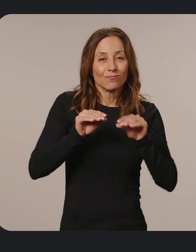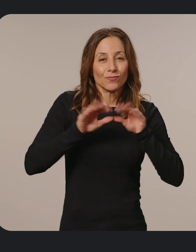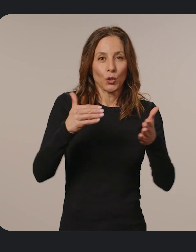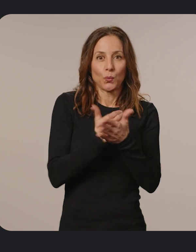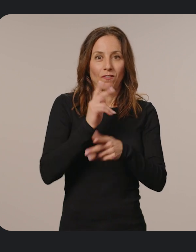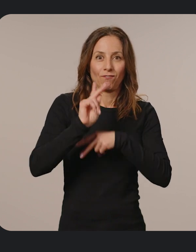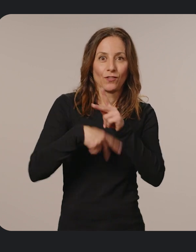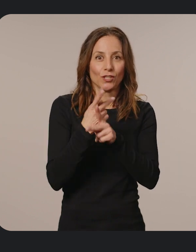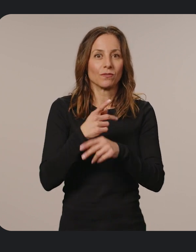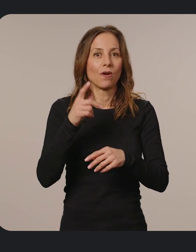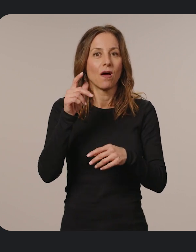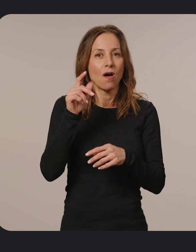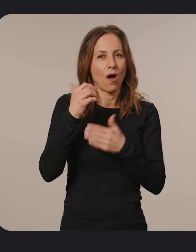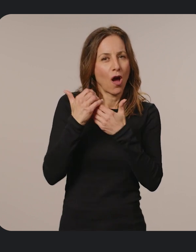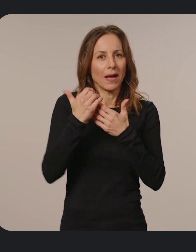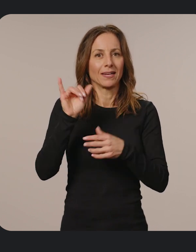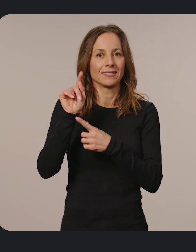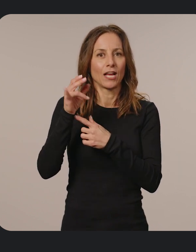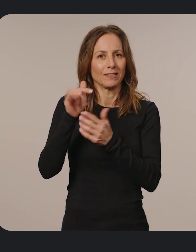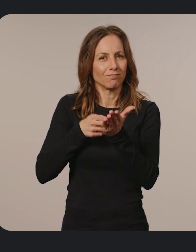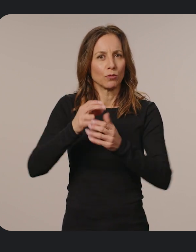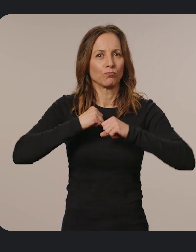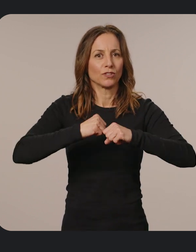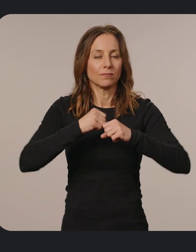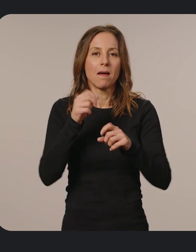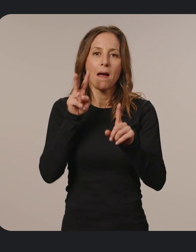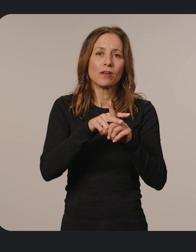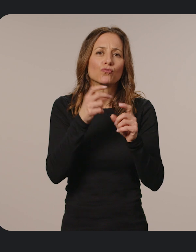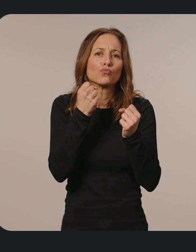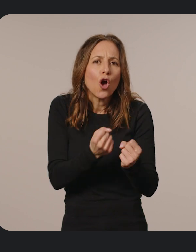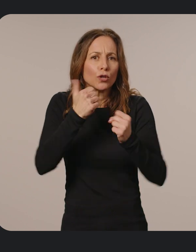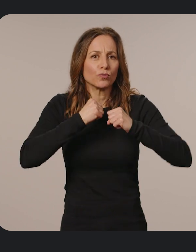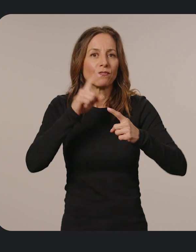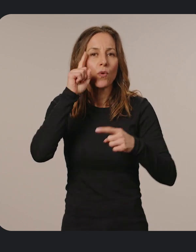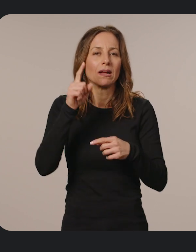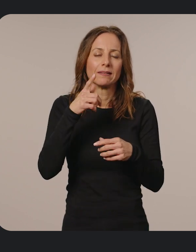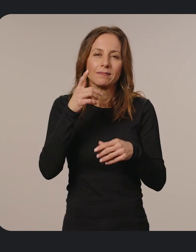We have recently released a new version of automatic integrity protection that applies stronger protection